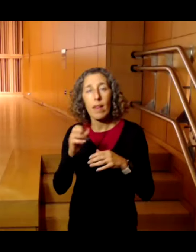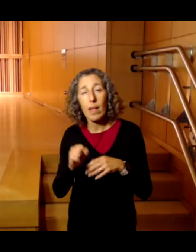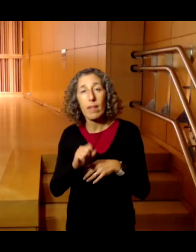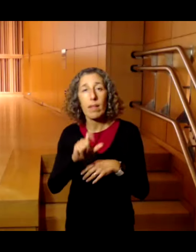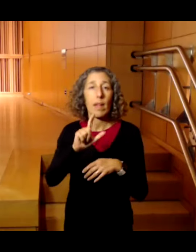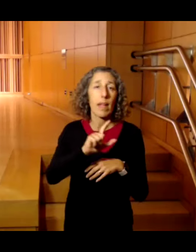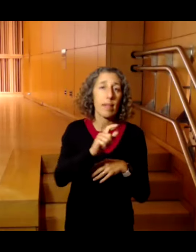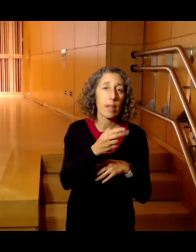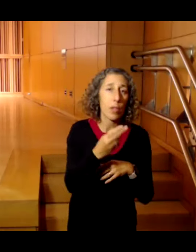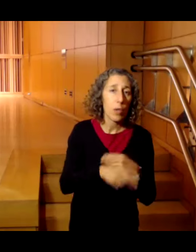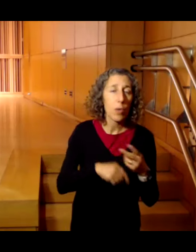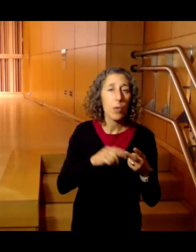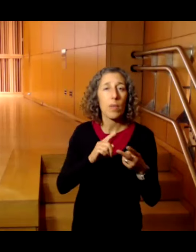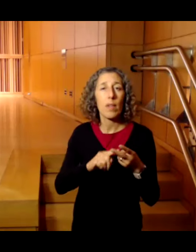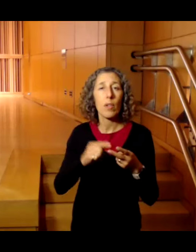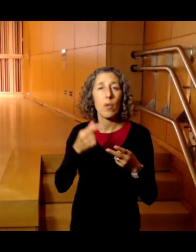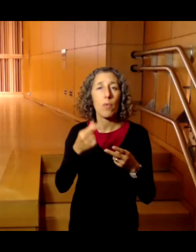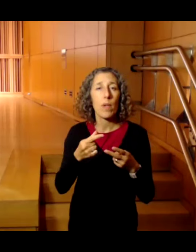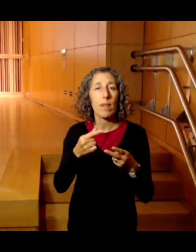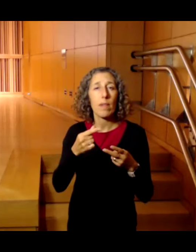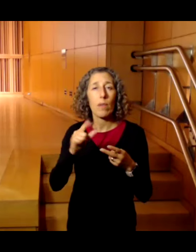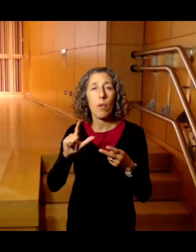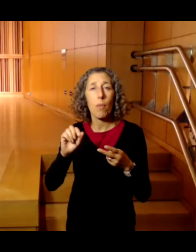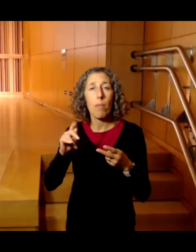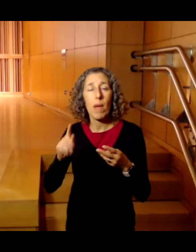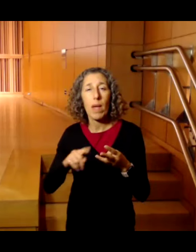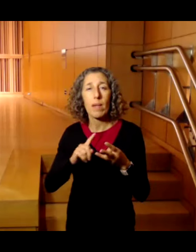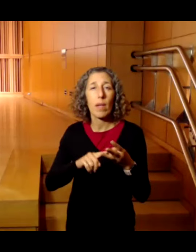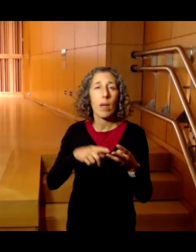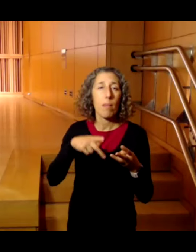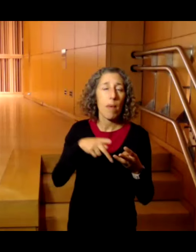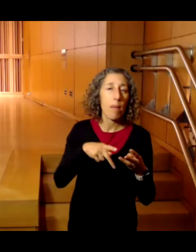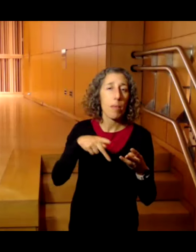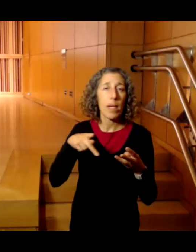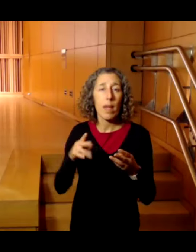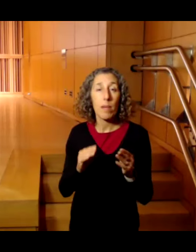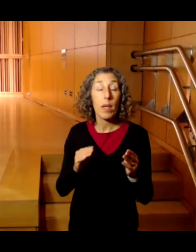Rodrigo Garcia-Lorca and Pablo Picasso, among others. Throughout his work, I note a number of through lines.